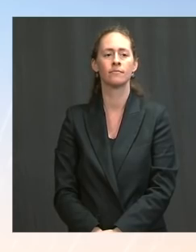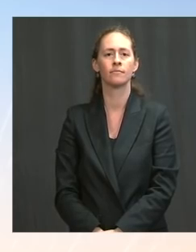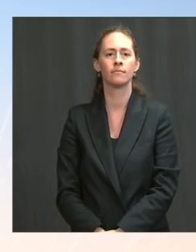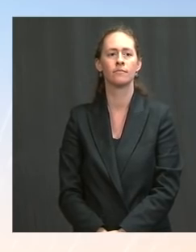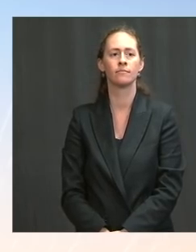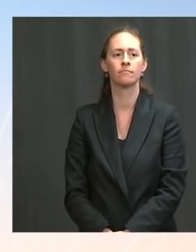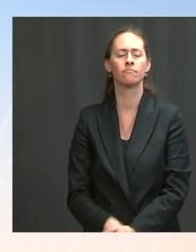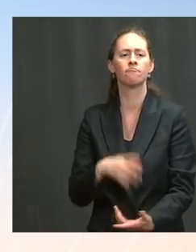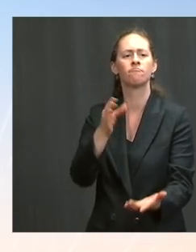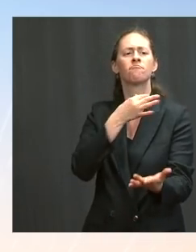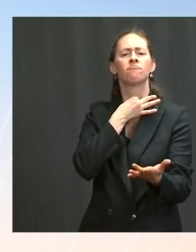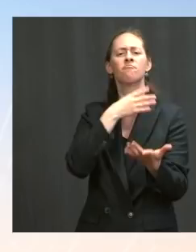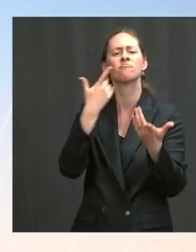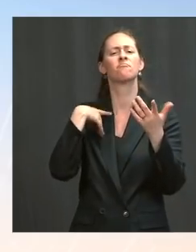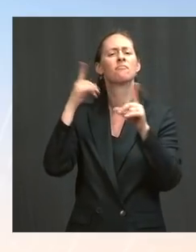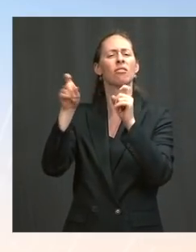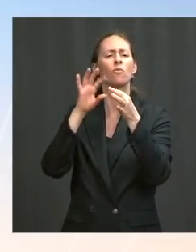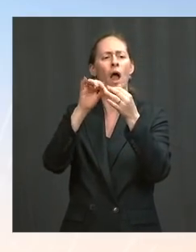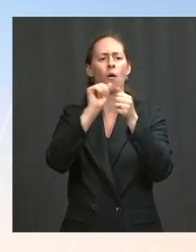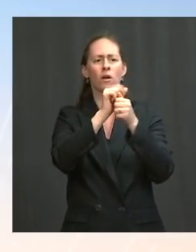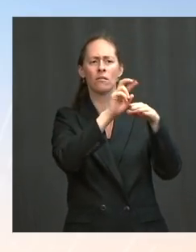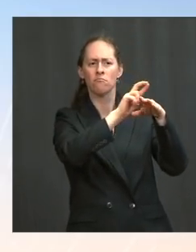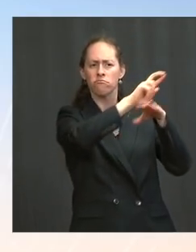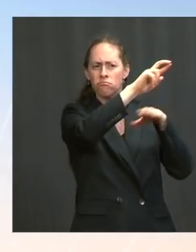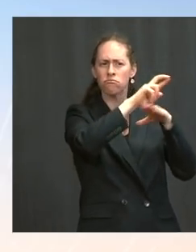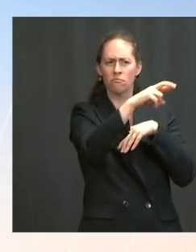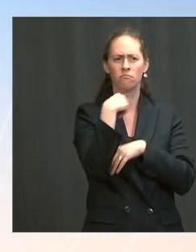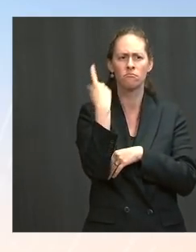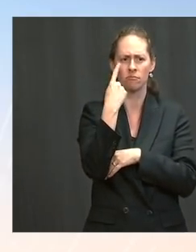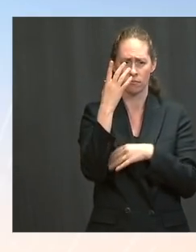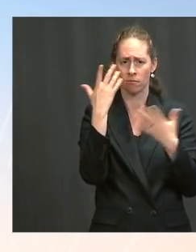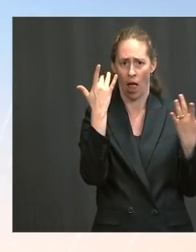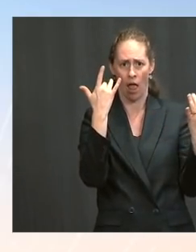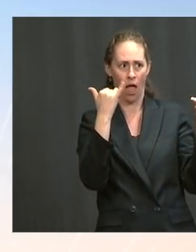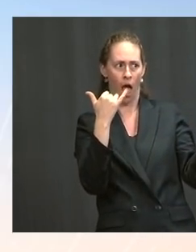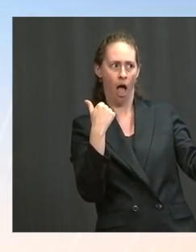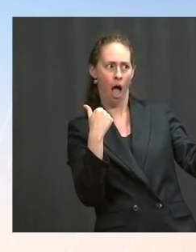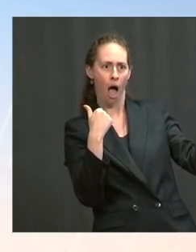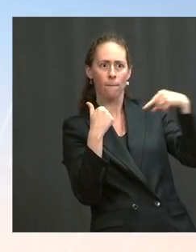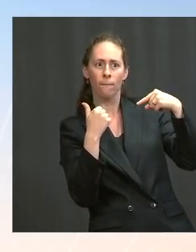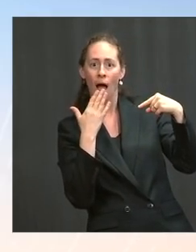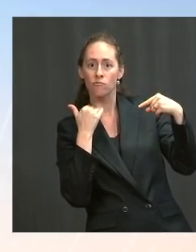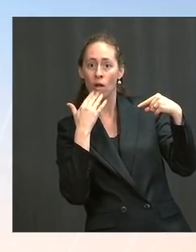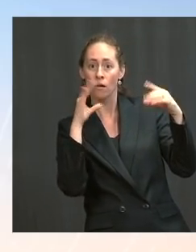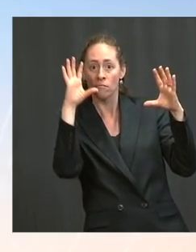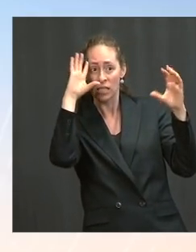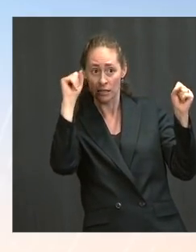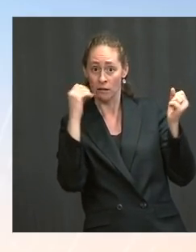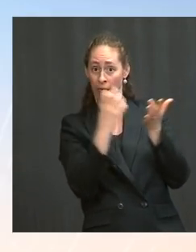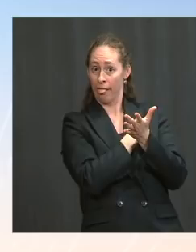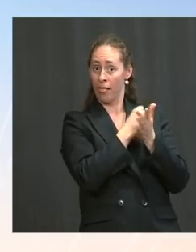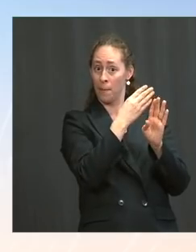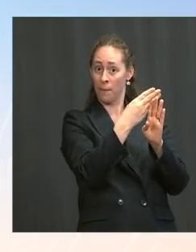was there any relationship to the visit of the Israeli President today to have those actions prior to his visit -- Ms. Psaki: No. >> The Press: -- if -- okay.